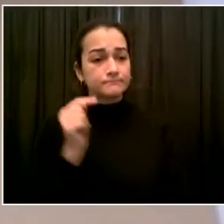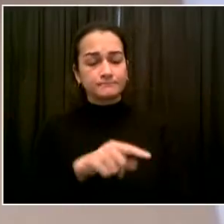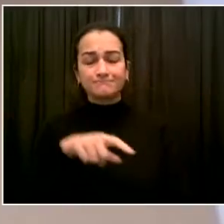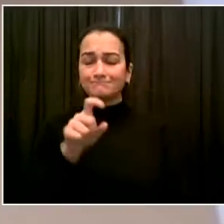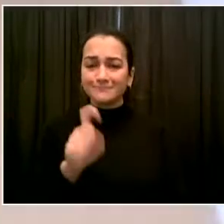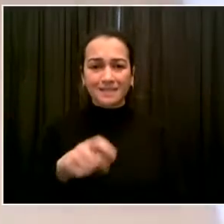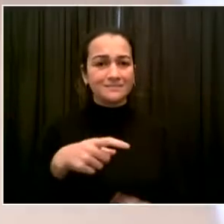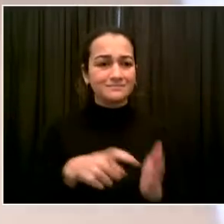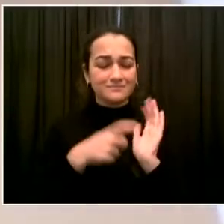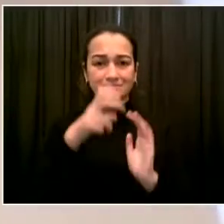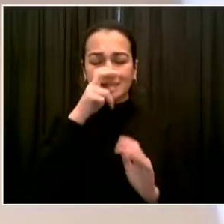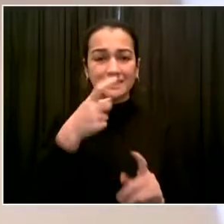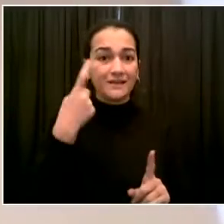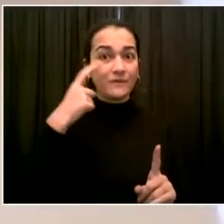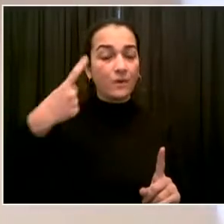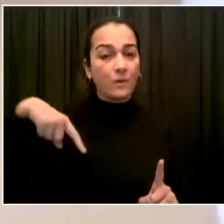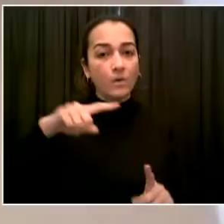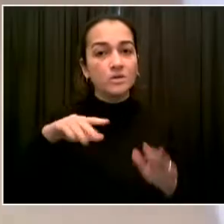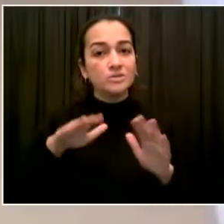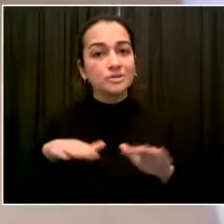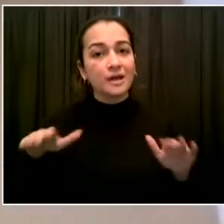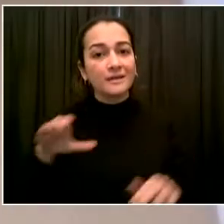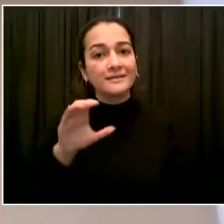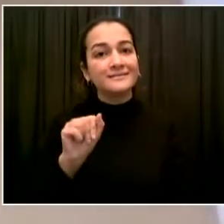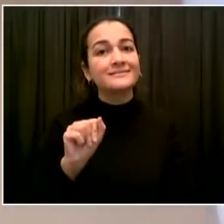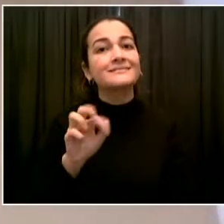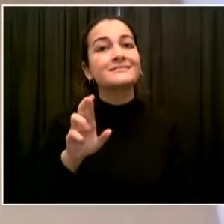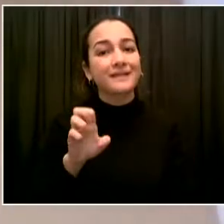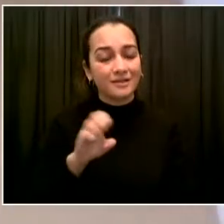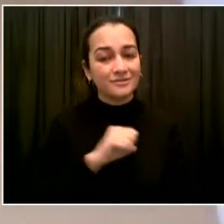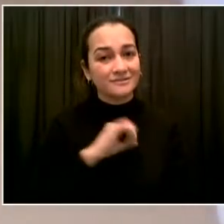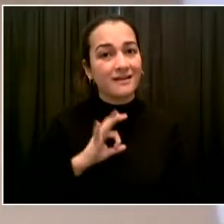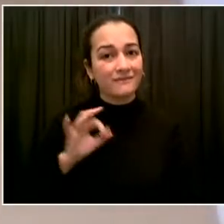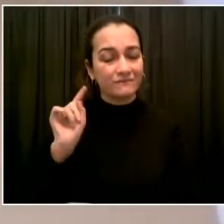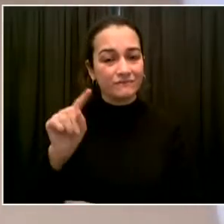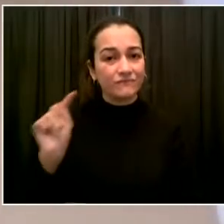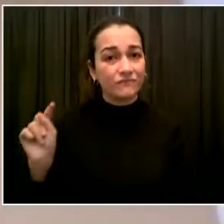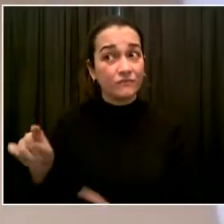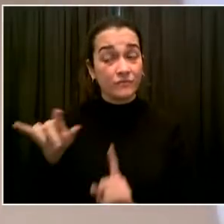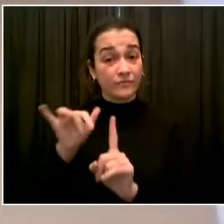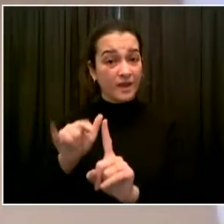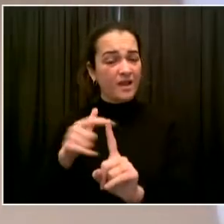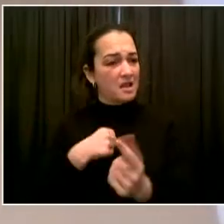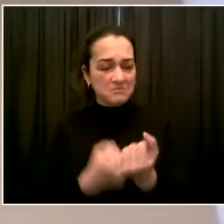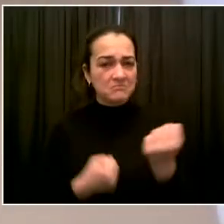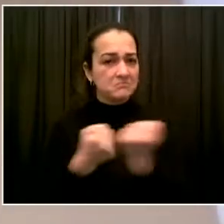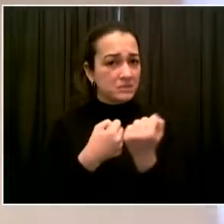MORNING, MANTDAE OVER 100,000 CITY CHILDCARE WORKERS GET VACCINATED IS